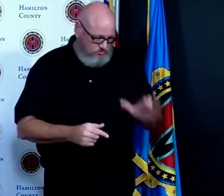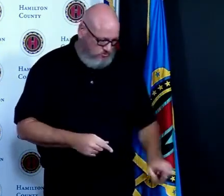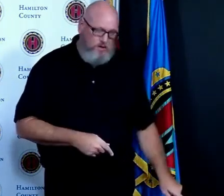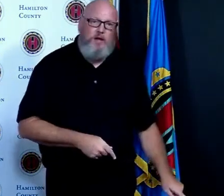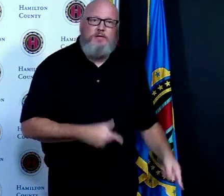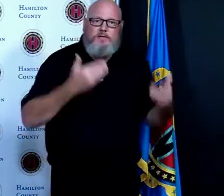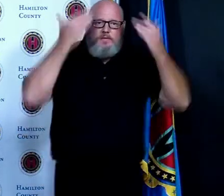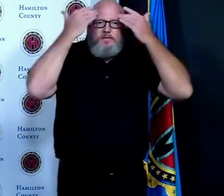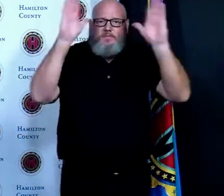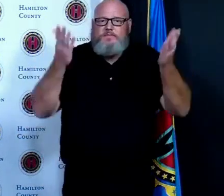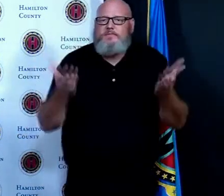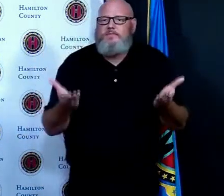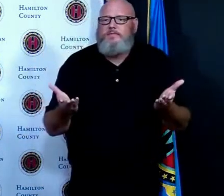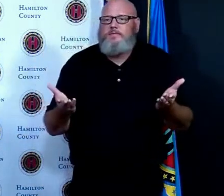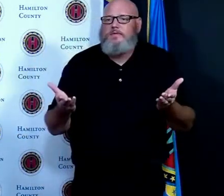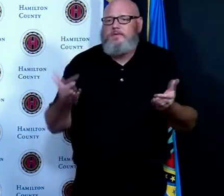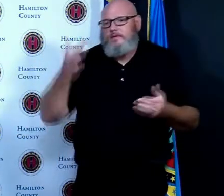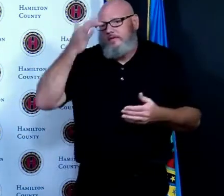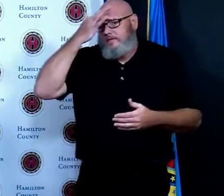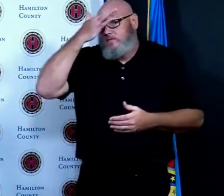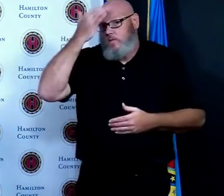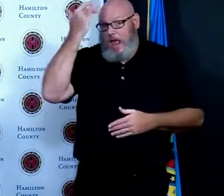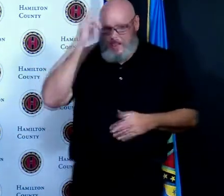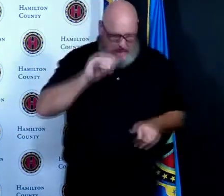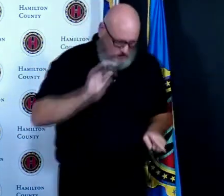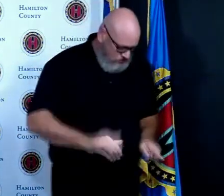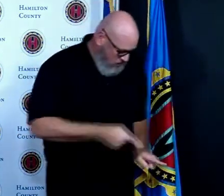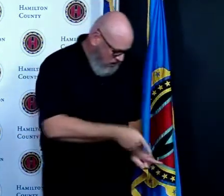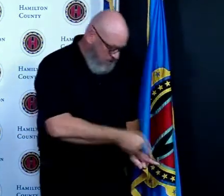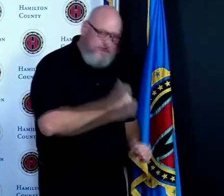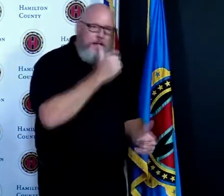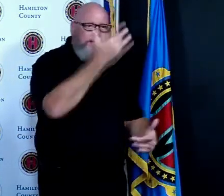the more activities that you participate in the greater risk that you will become ill